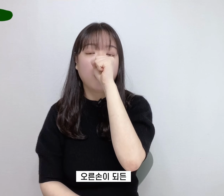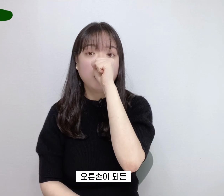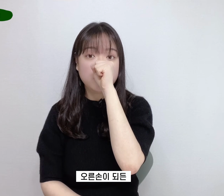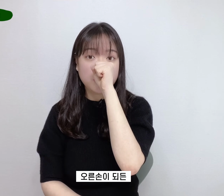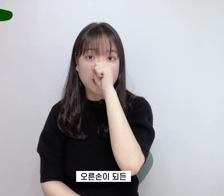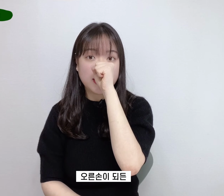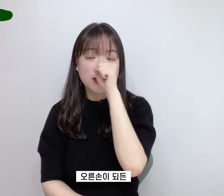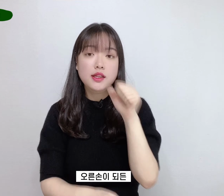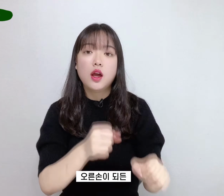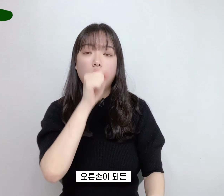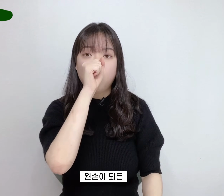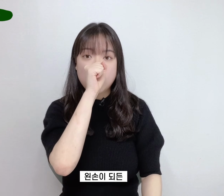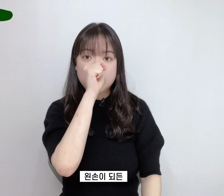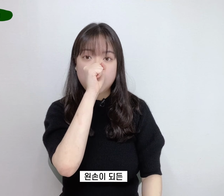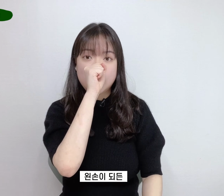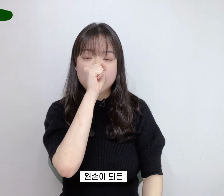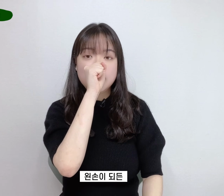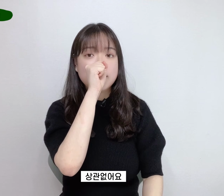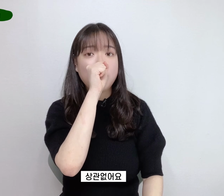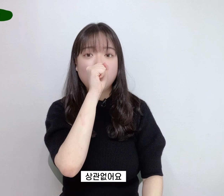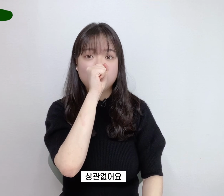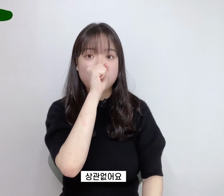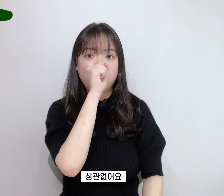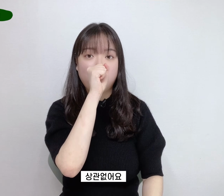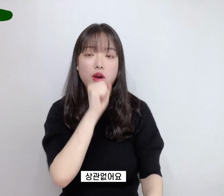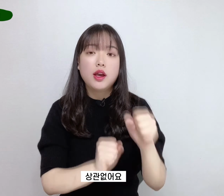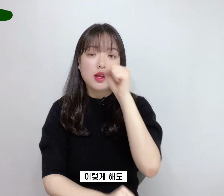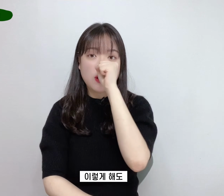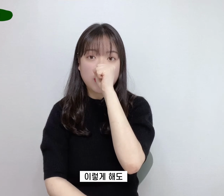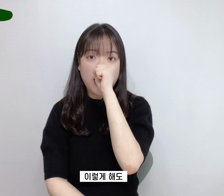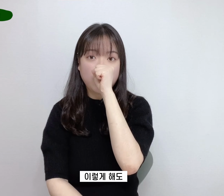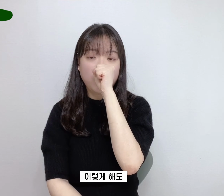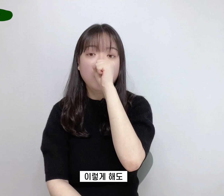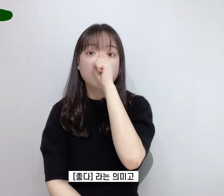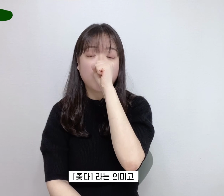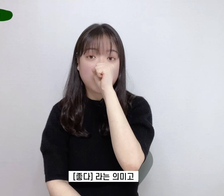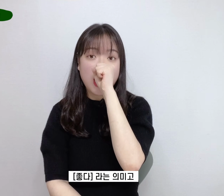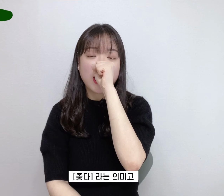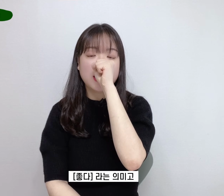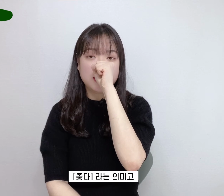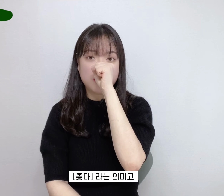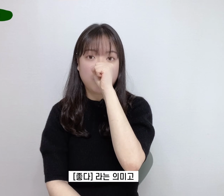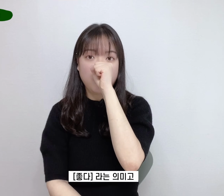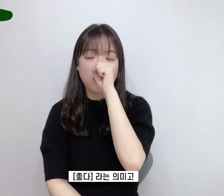It doesn't matter if it's the right hand or the left hand